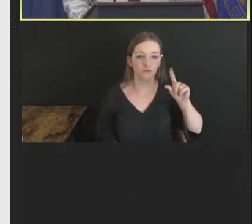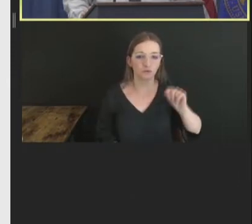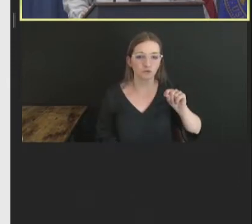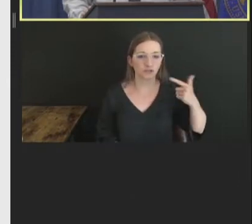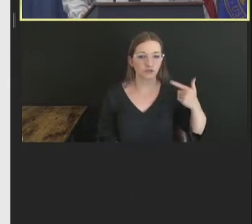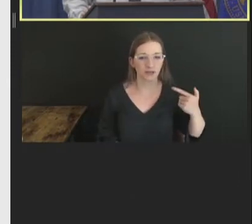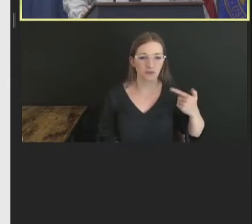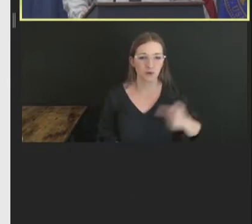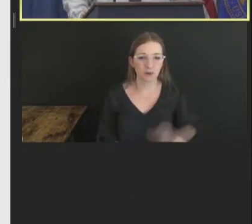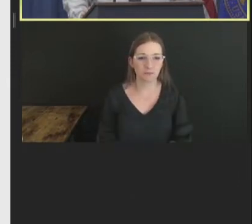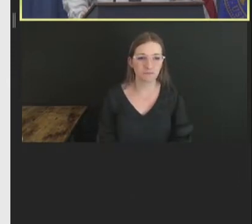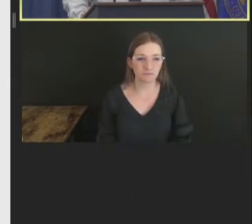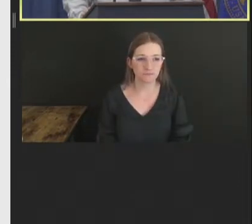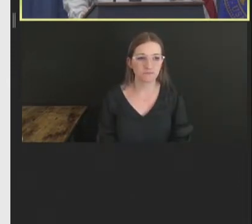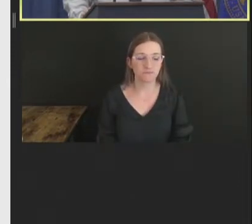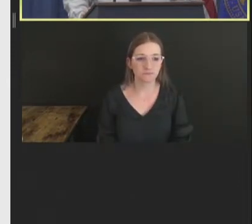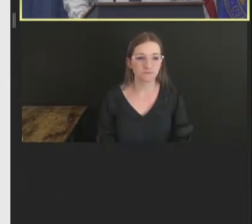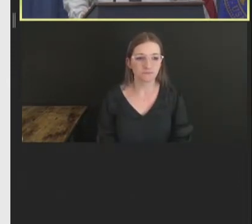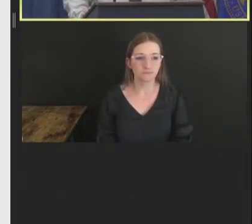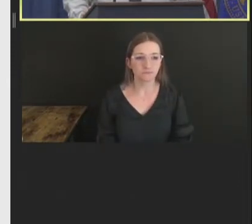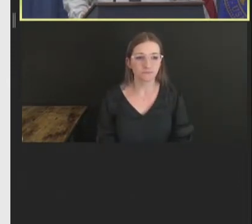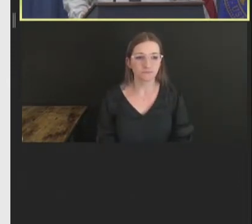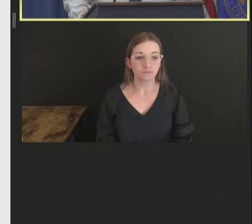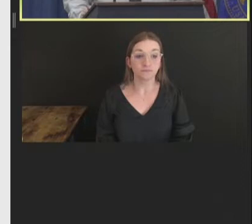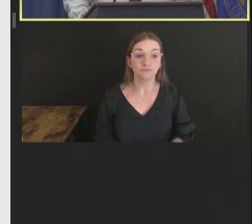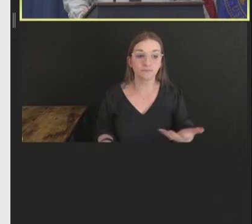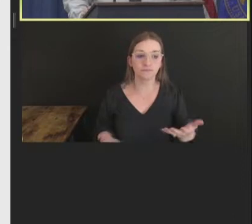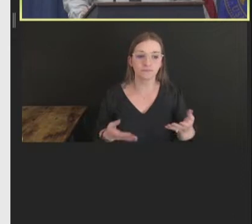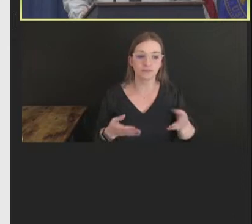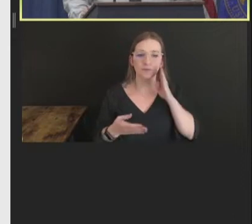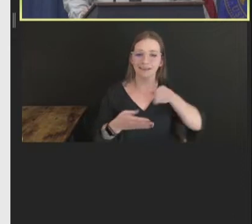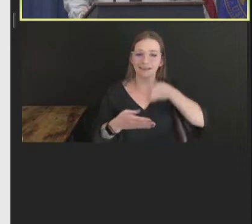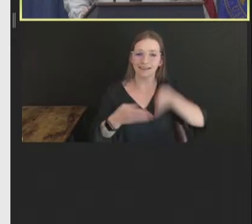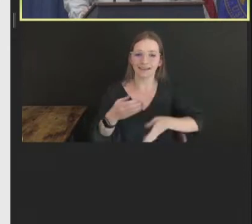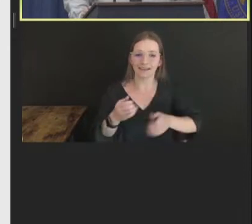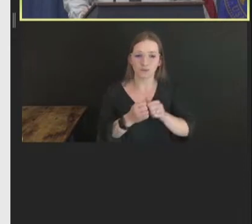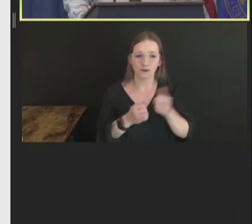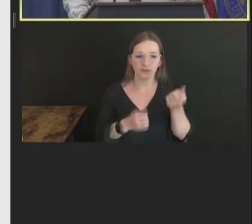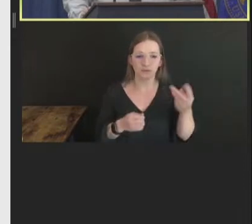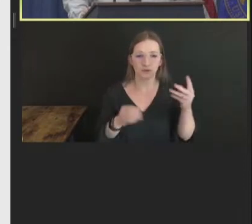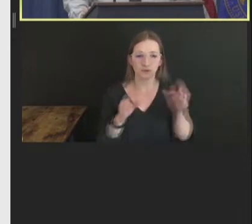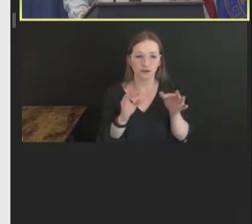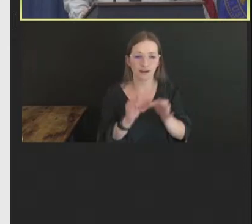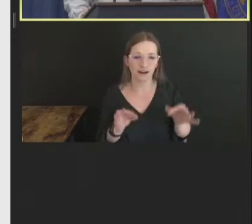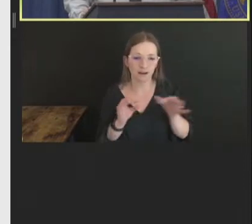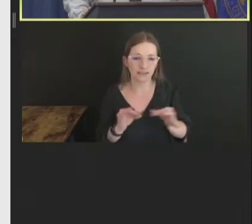sorry. I'm going to end with a few comments about vaccine strategies,